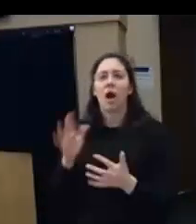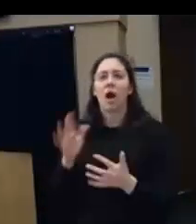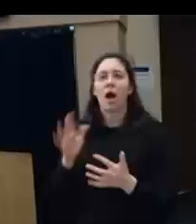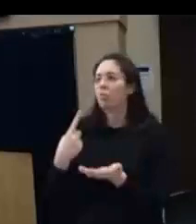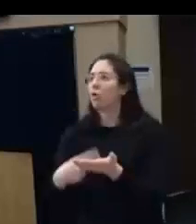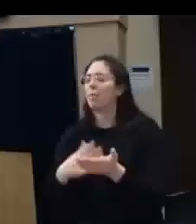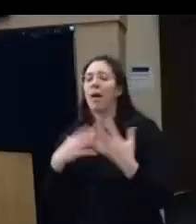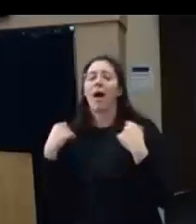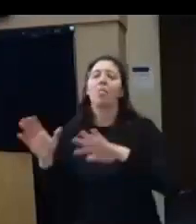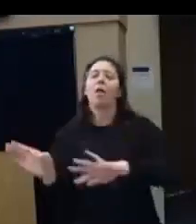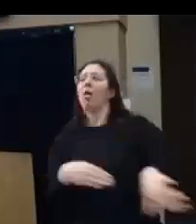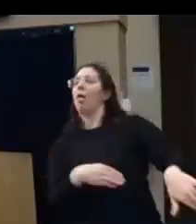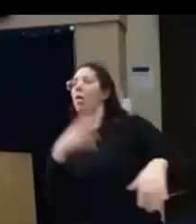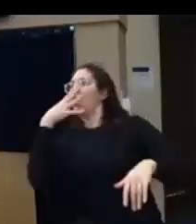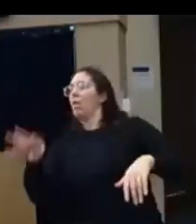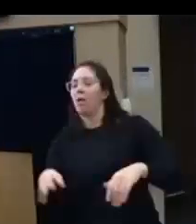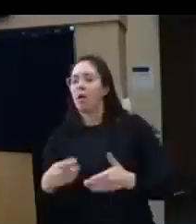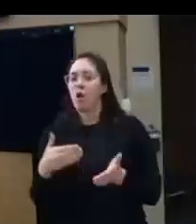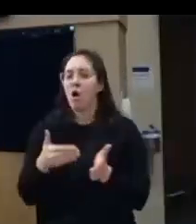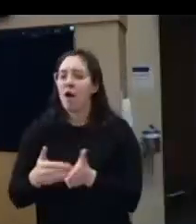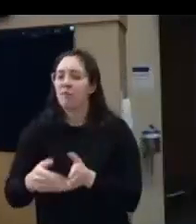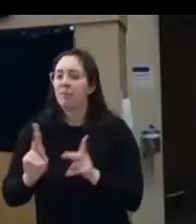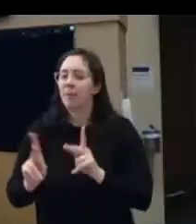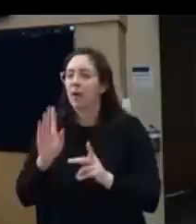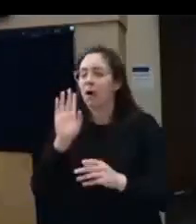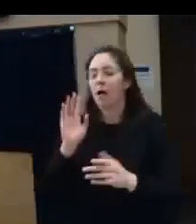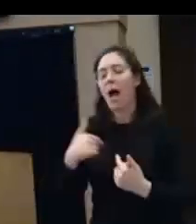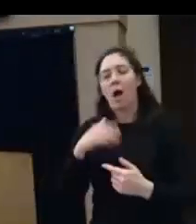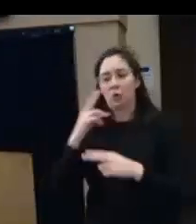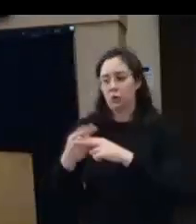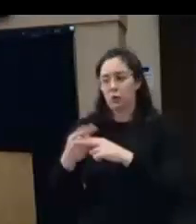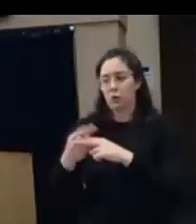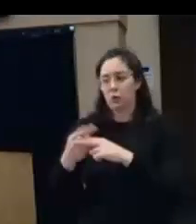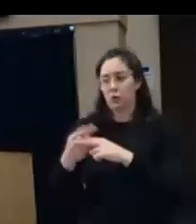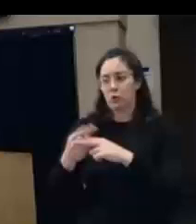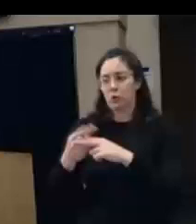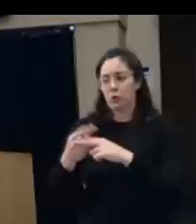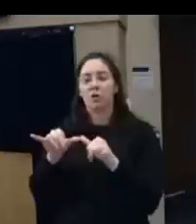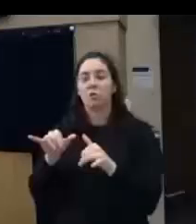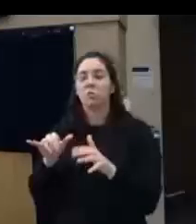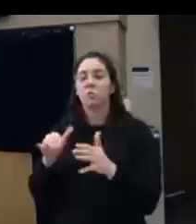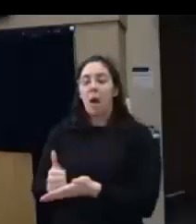my health for example so oftentimes I will use this measure as a springboard to having